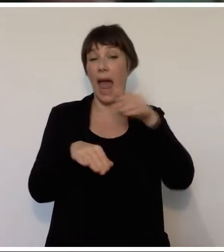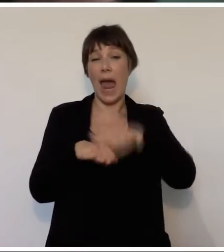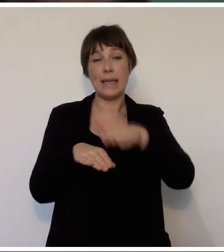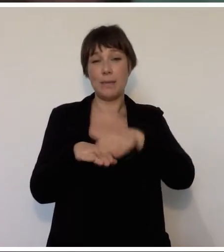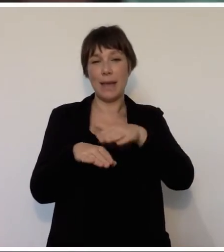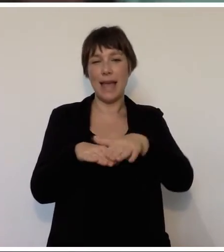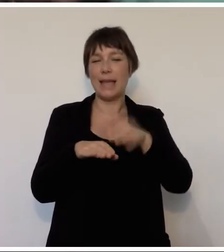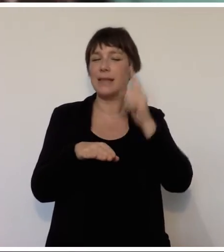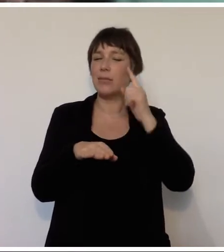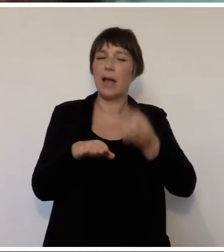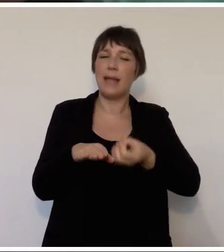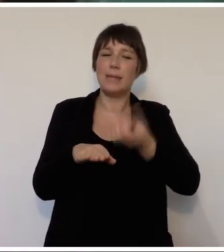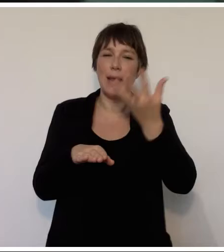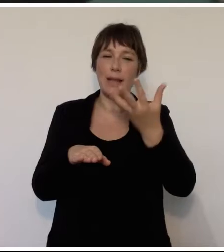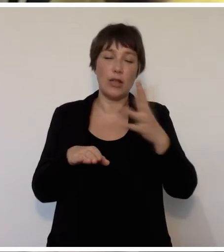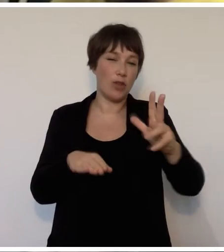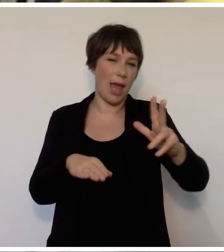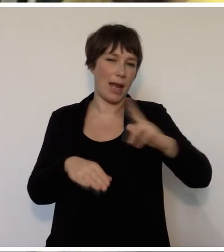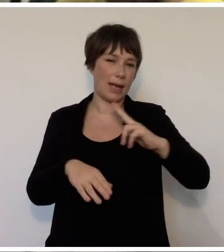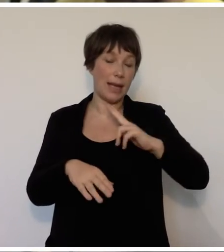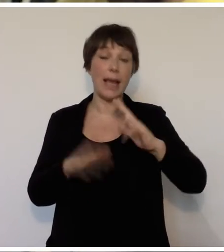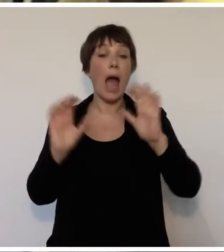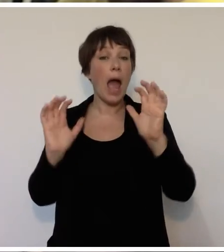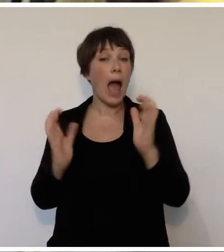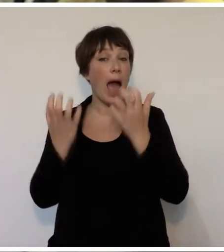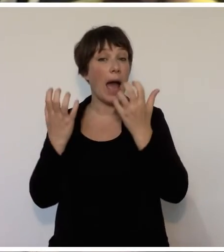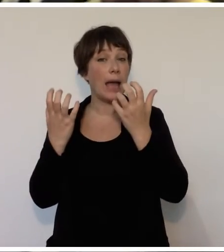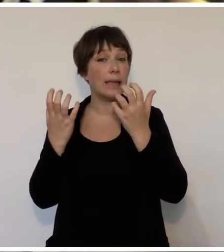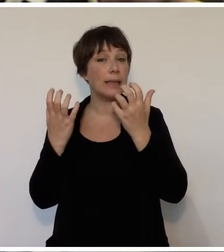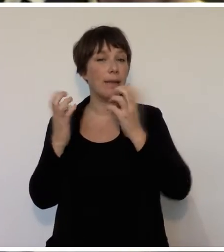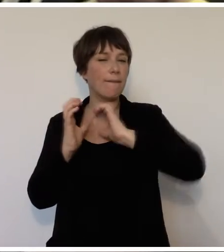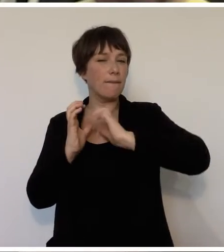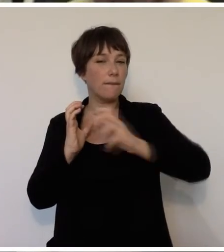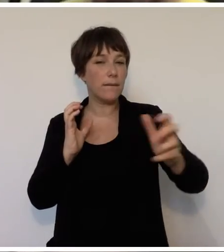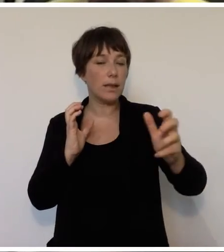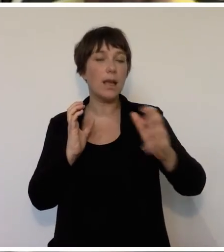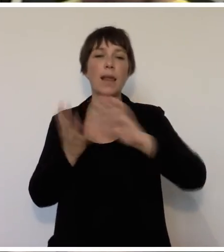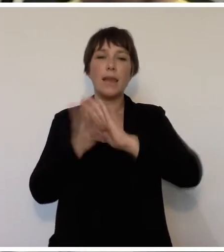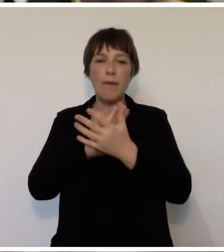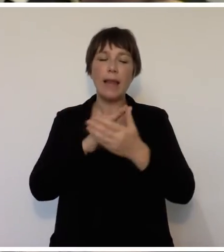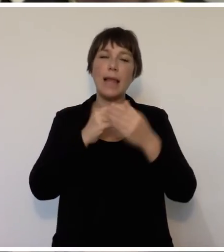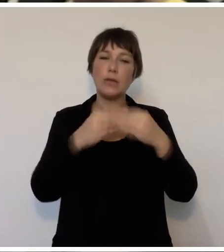been accompanied along a path of getting to know each other and team building for creating a common